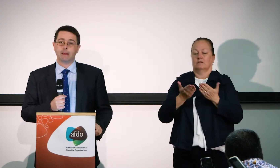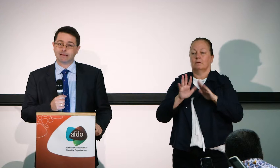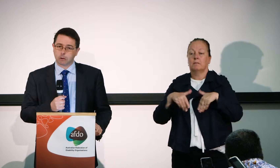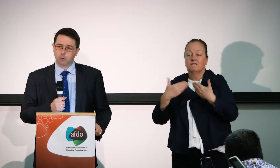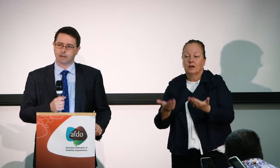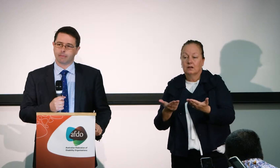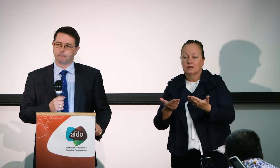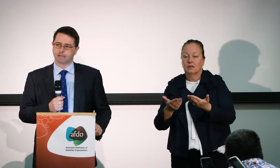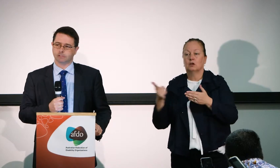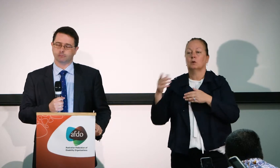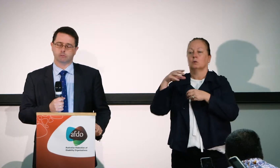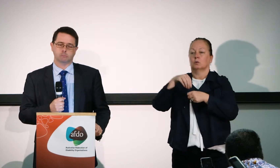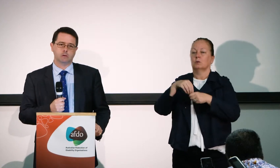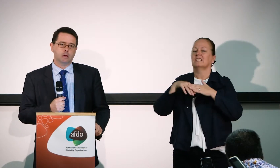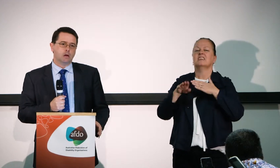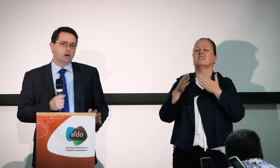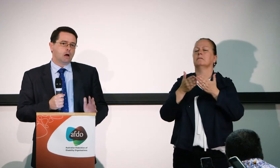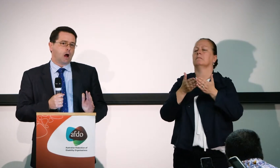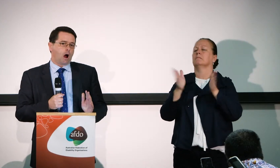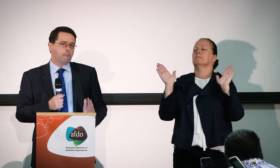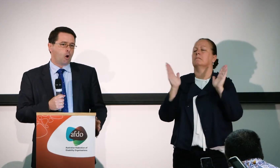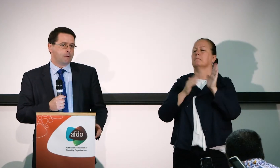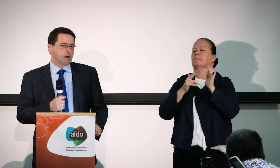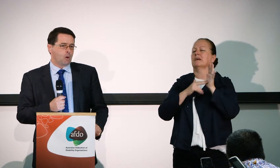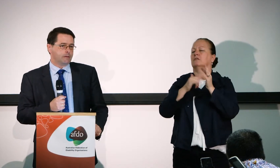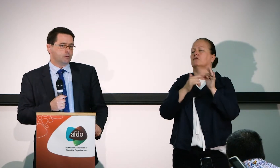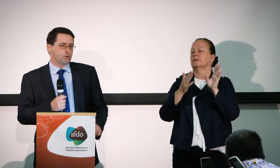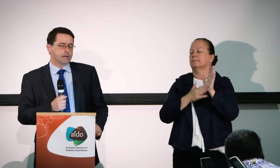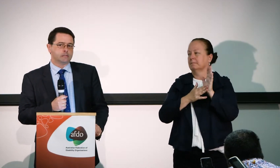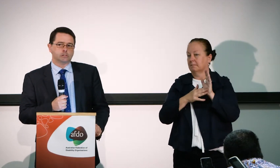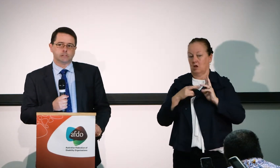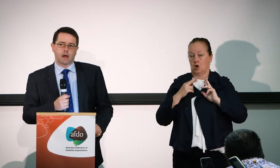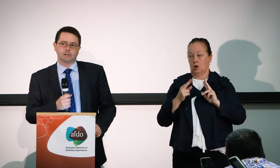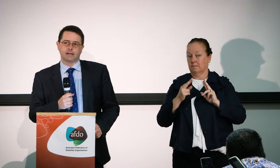including in the mainstream. I'm hoping early in the new year to start conducting